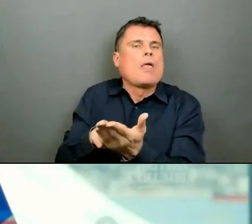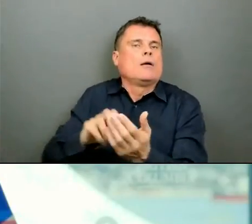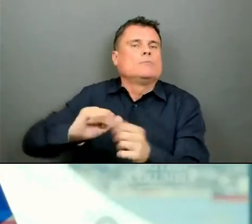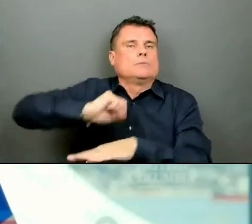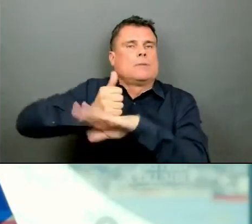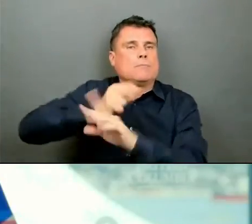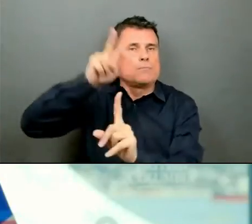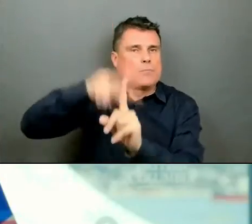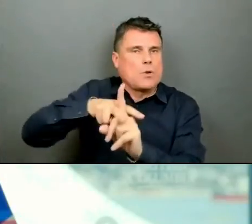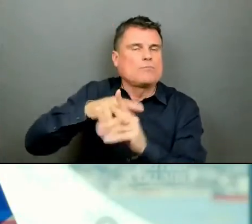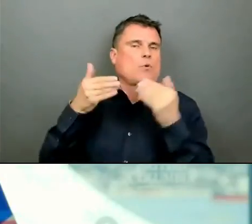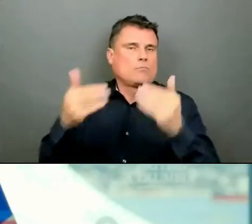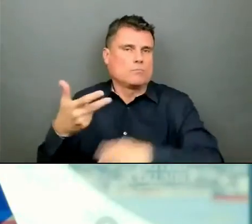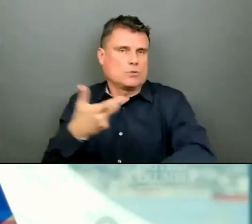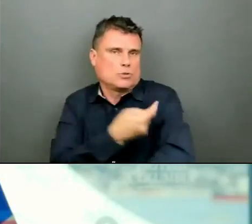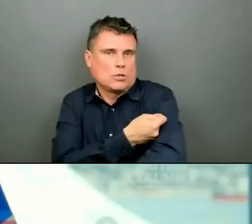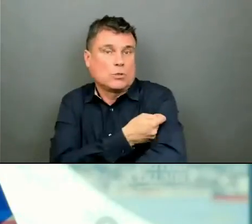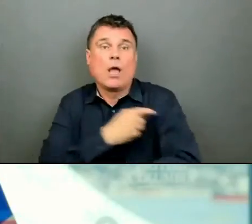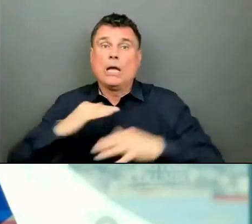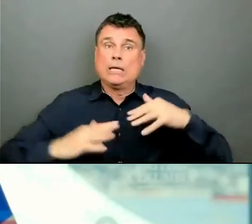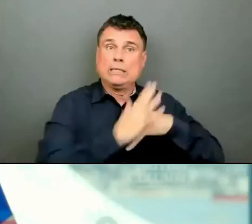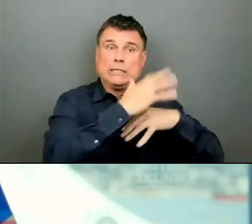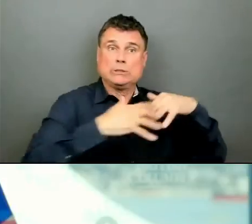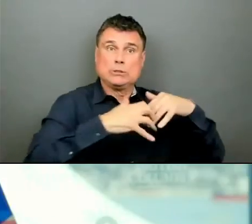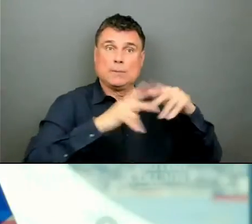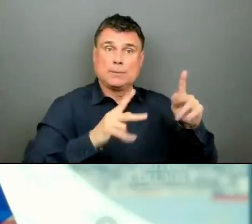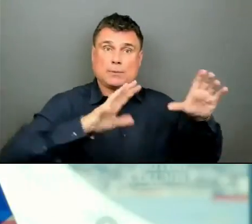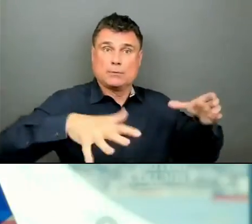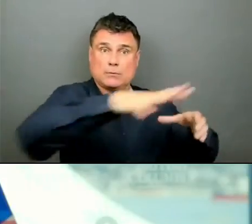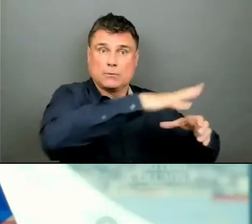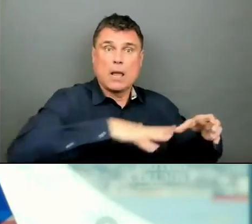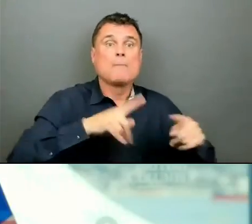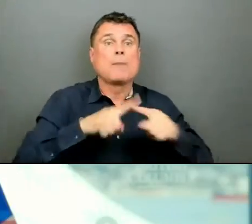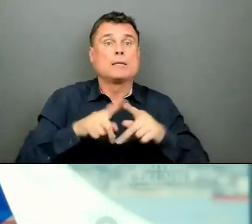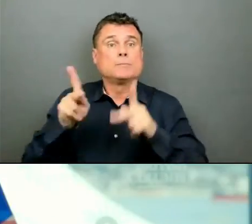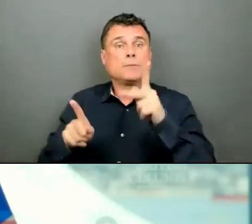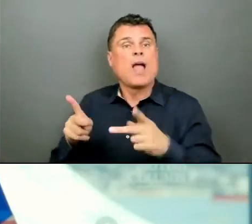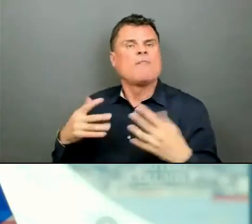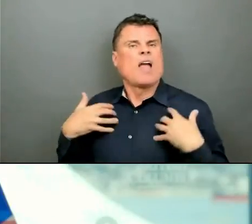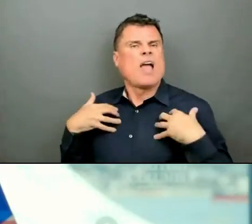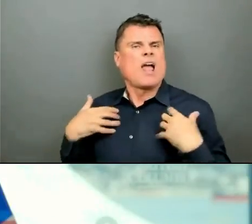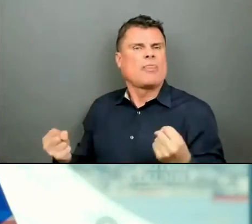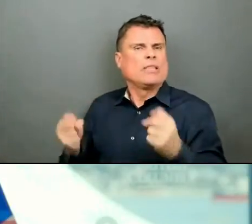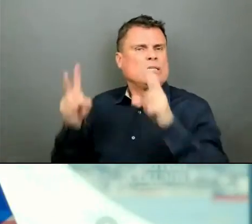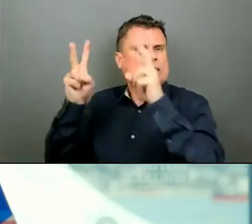Our indigenous population and clinically extremely vulnerable and in addition we have a pharmacy based campaign